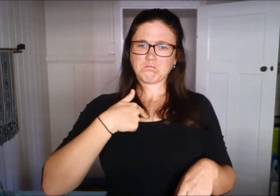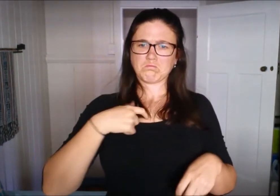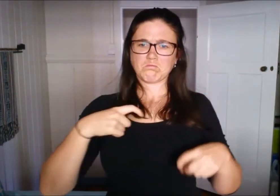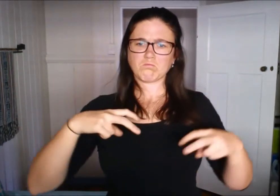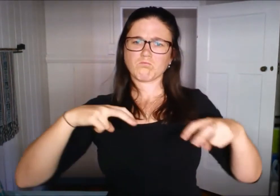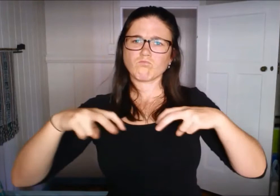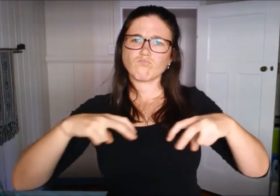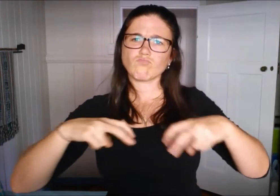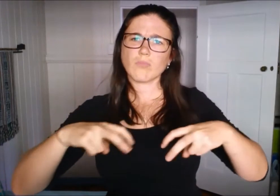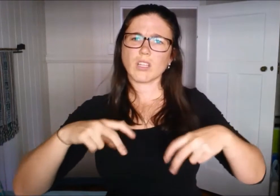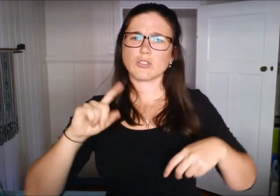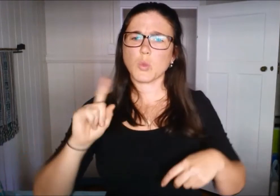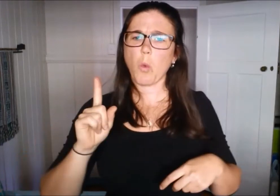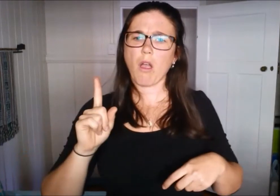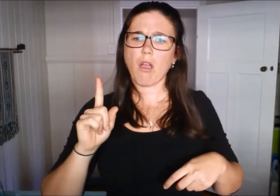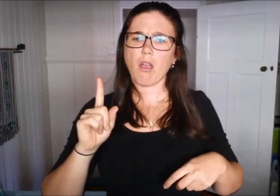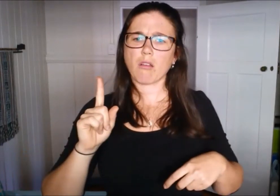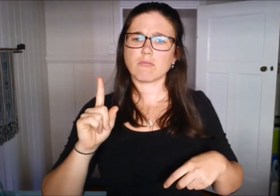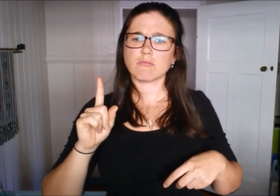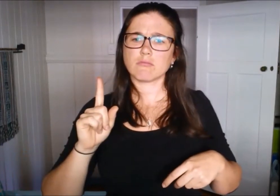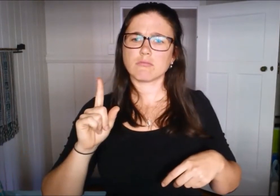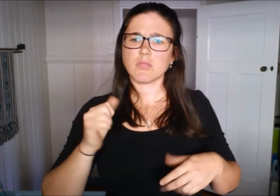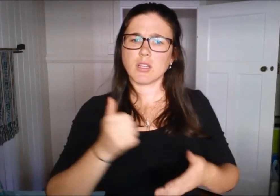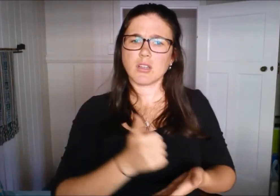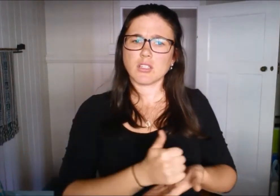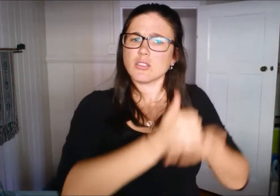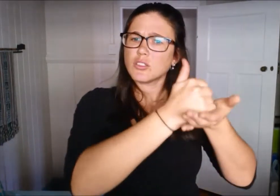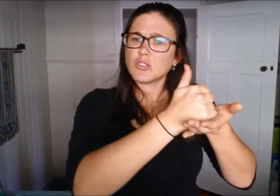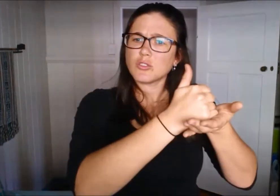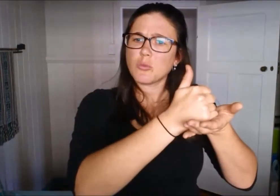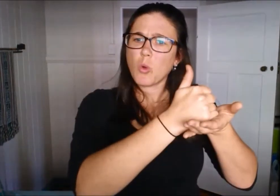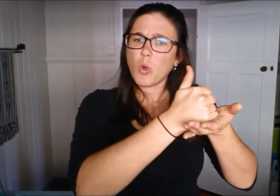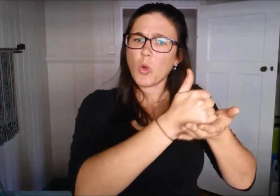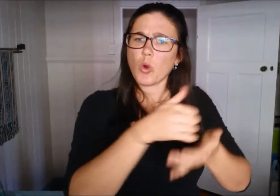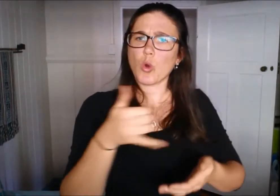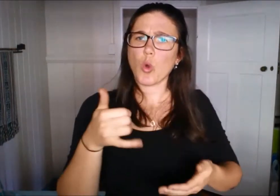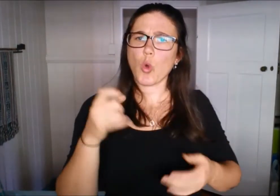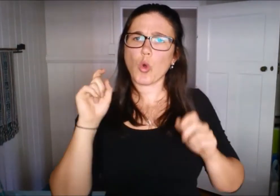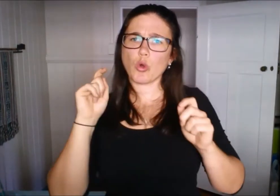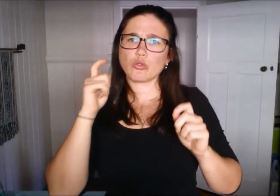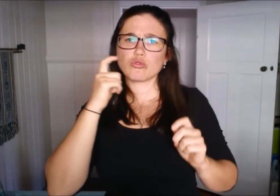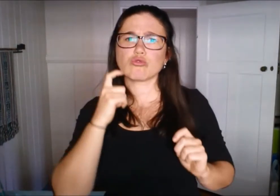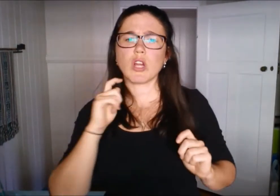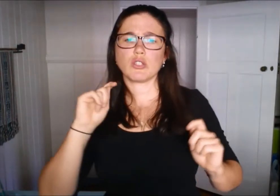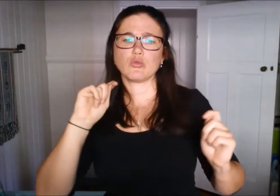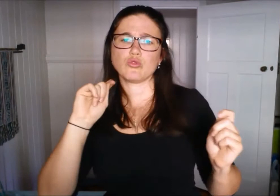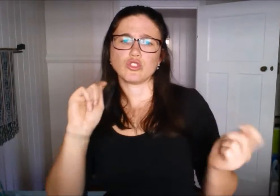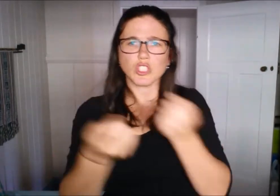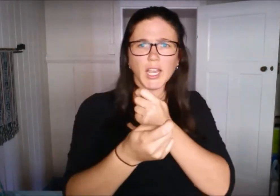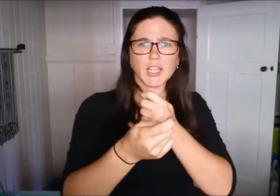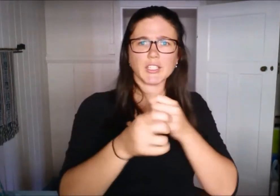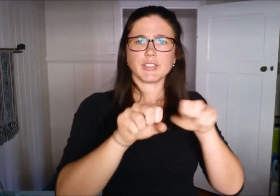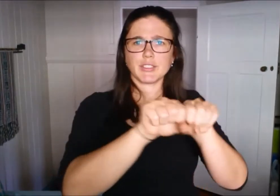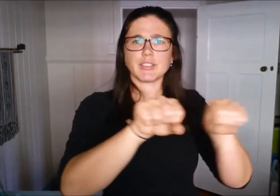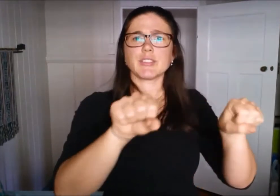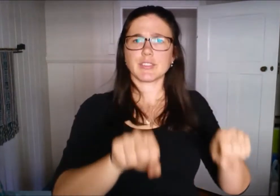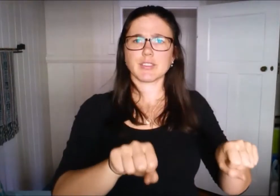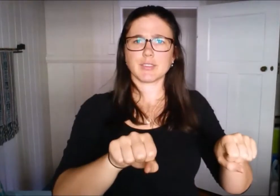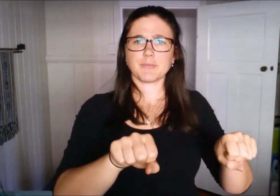How actions support or challenge a system.